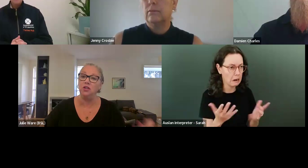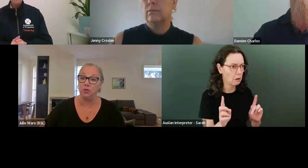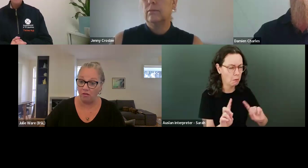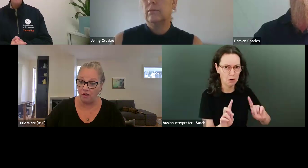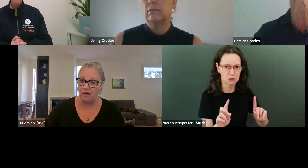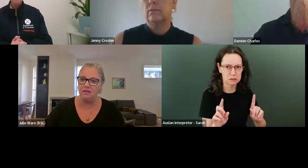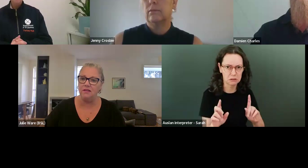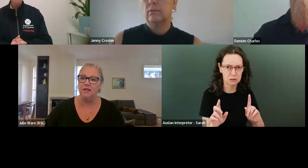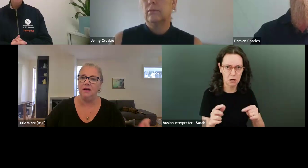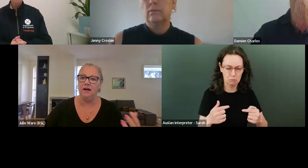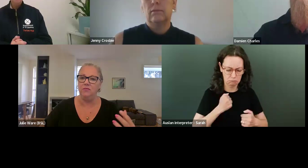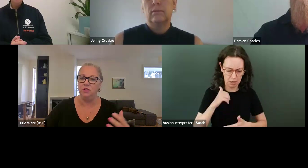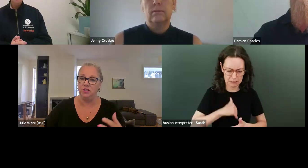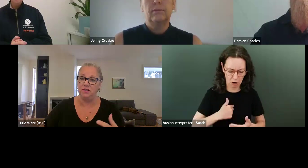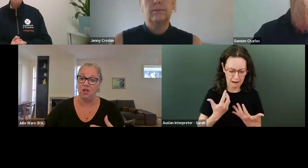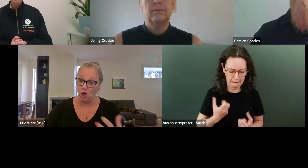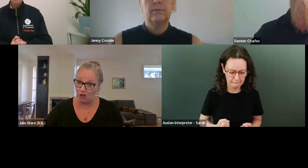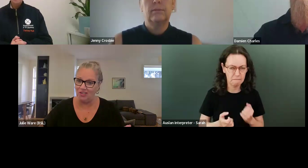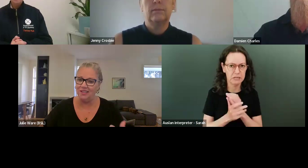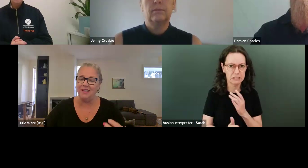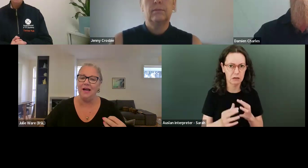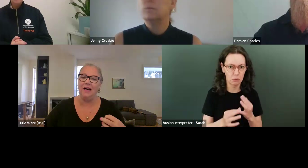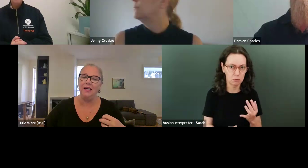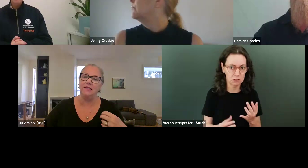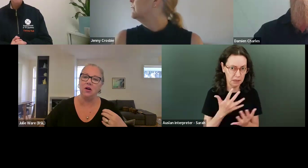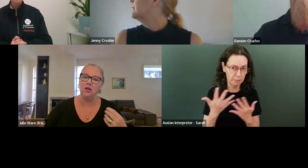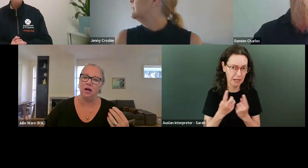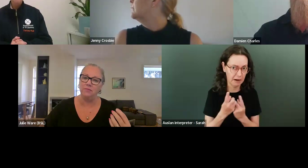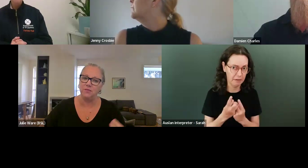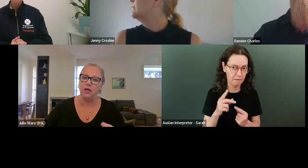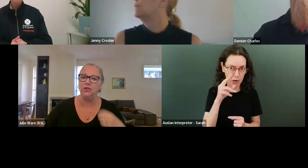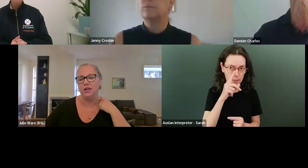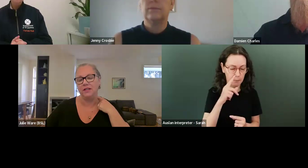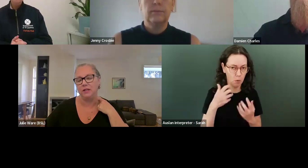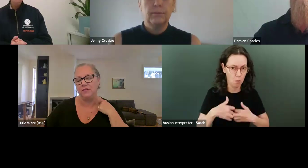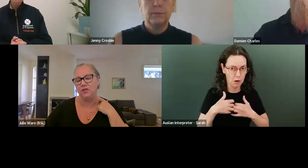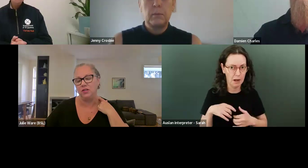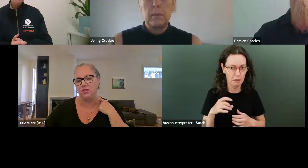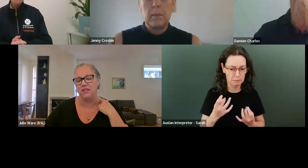you got to offer which is a lot